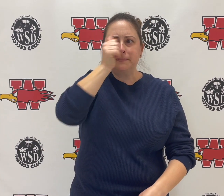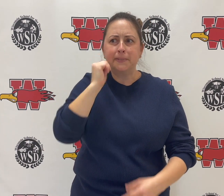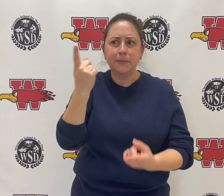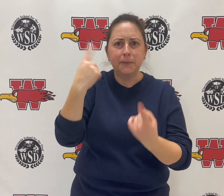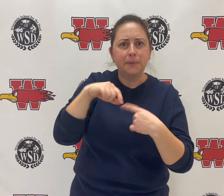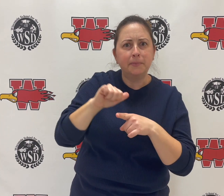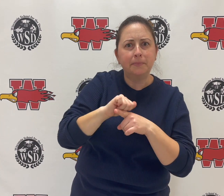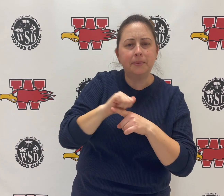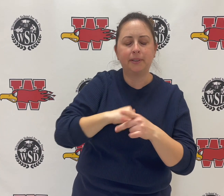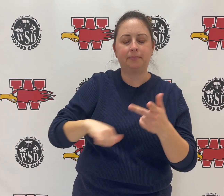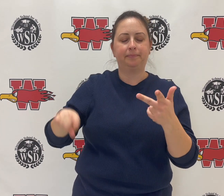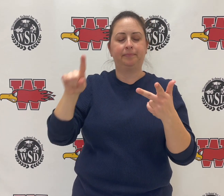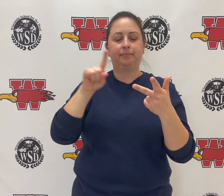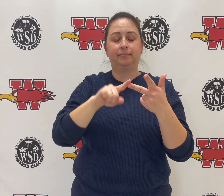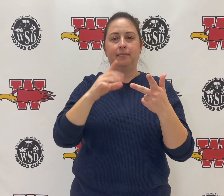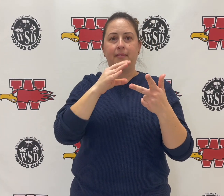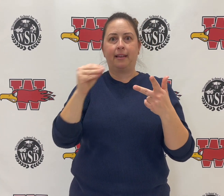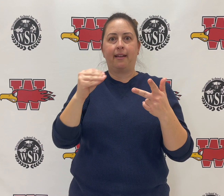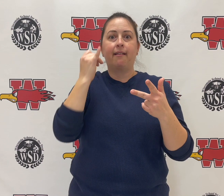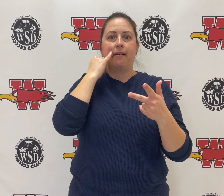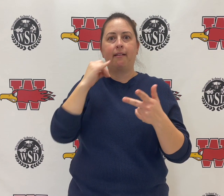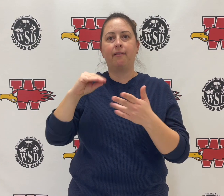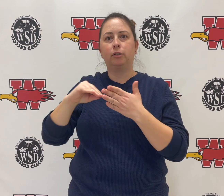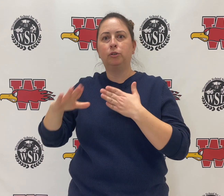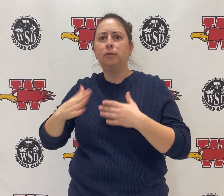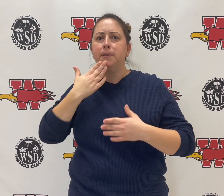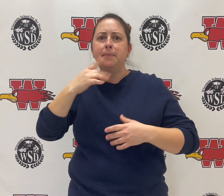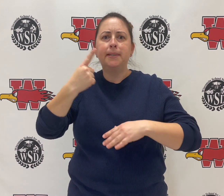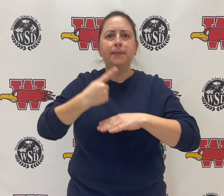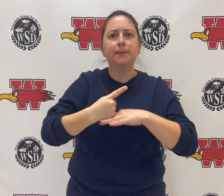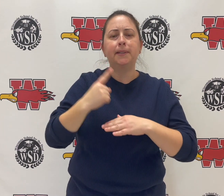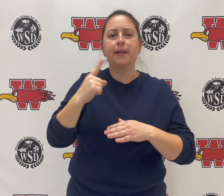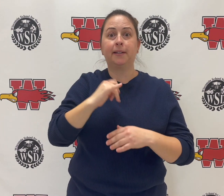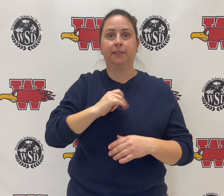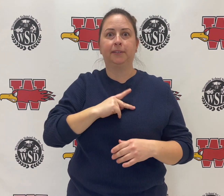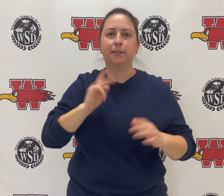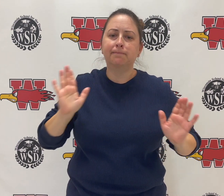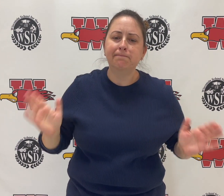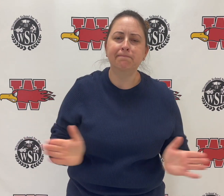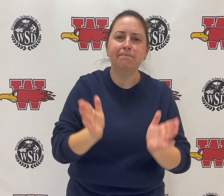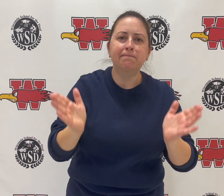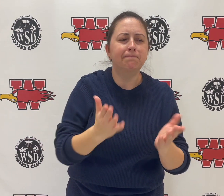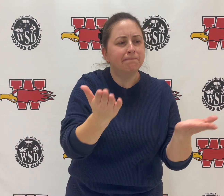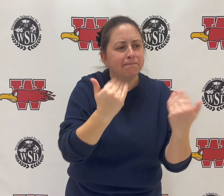are you coming to practice?" And then if there's a student having a bad day, Jessica was very